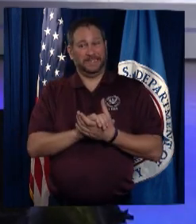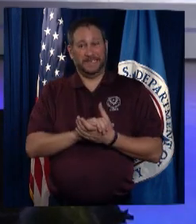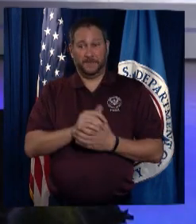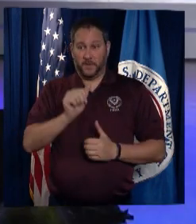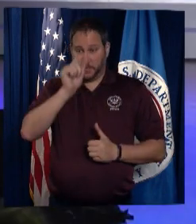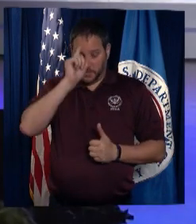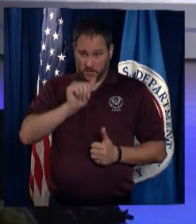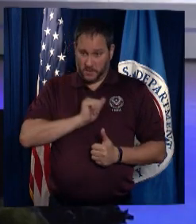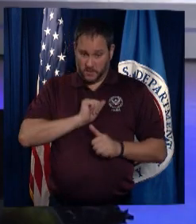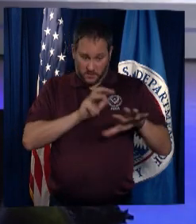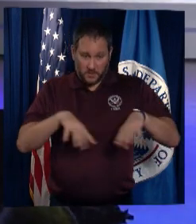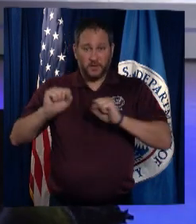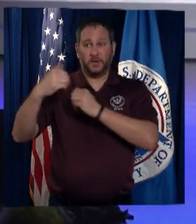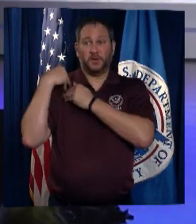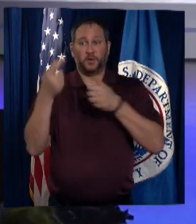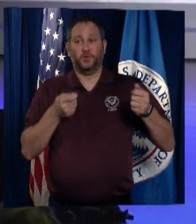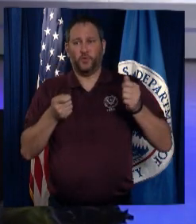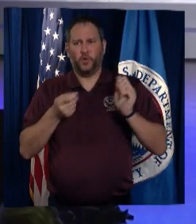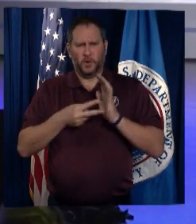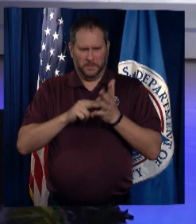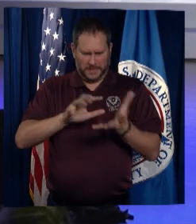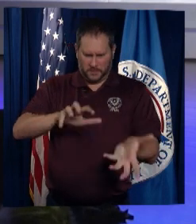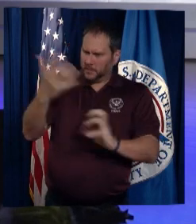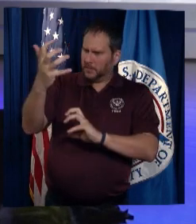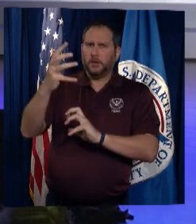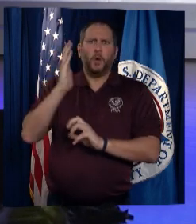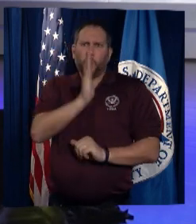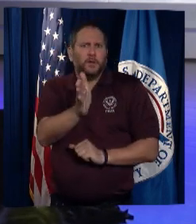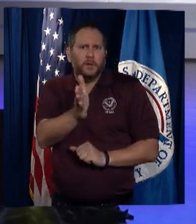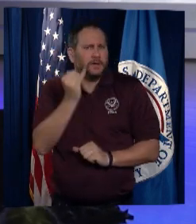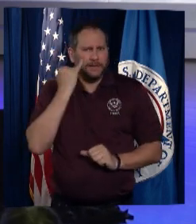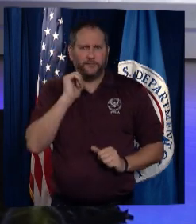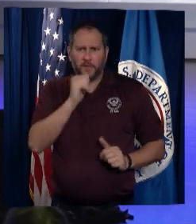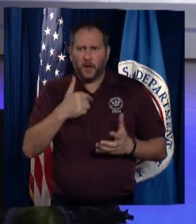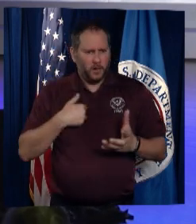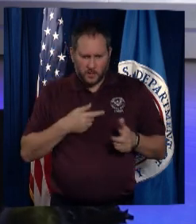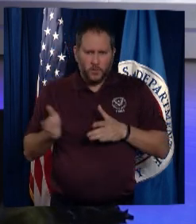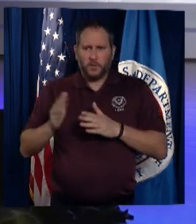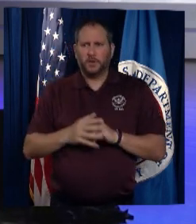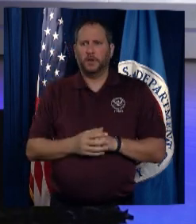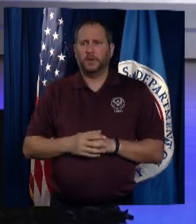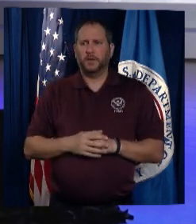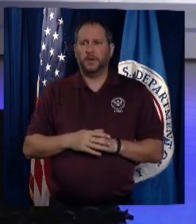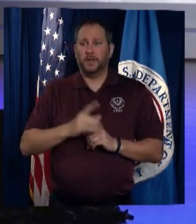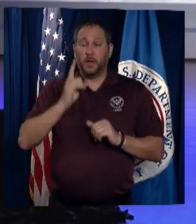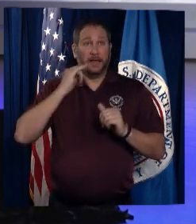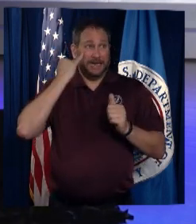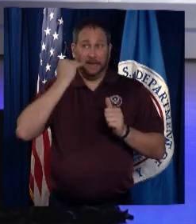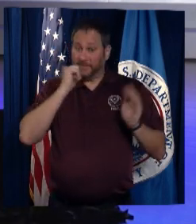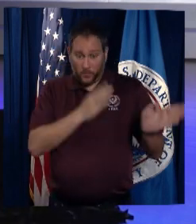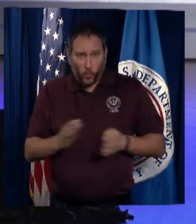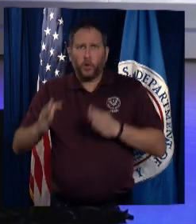and people will die, the sky does not fall even after the worst disasters.